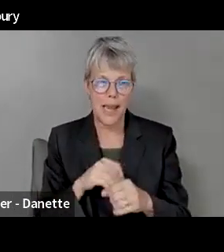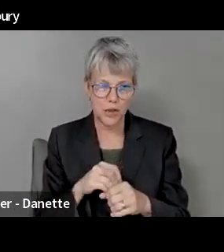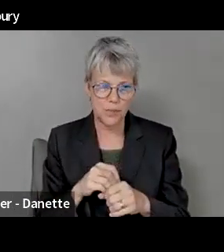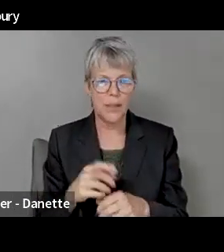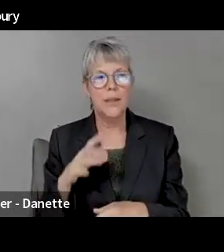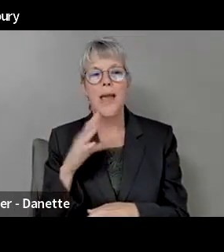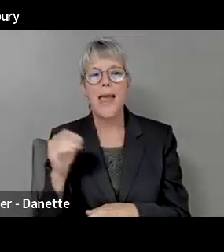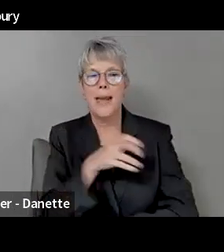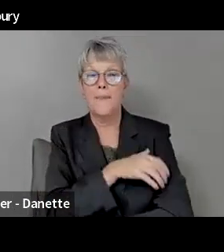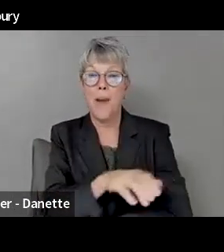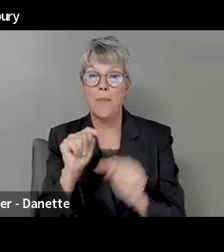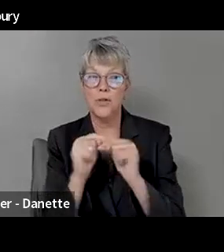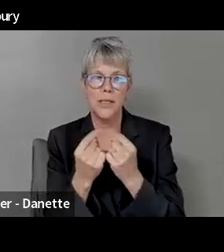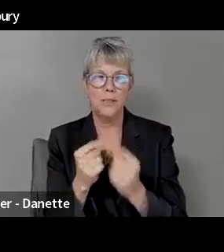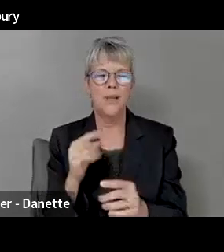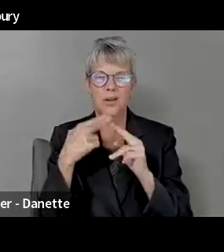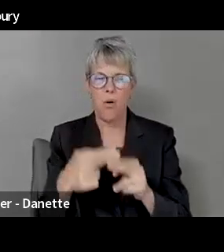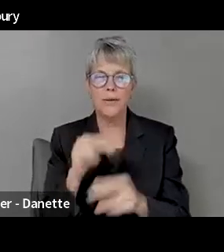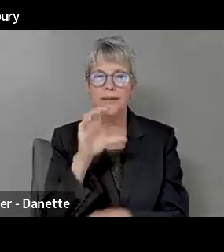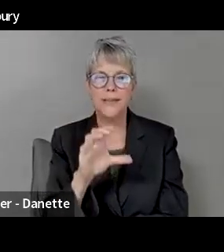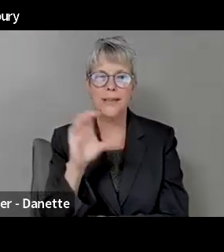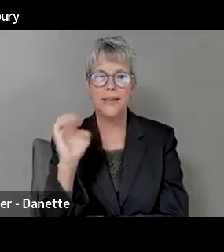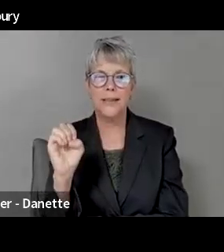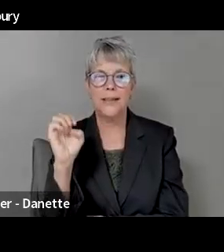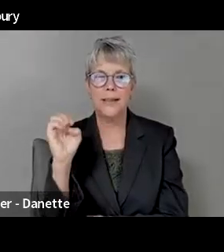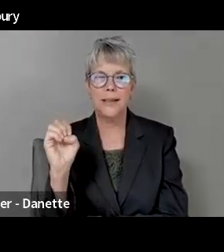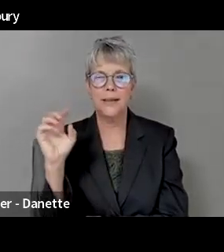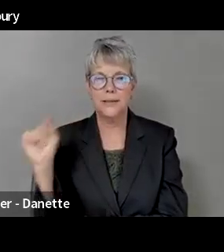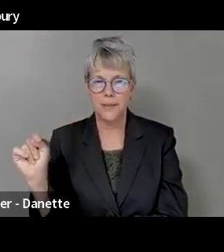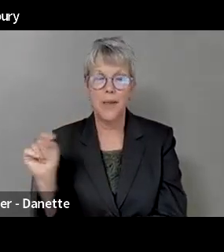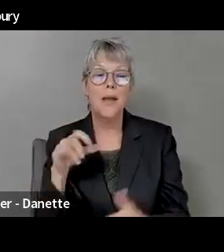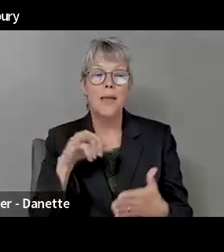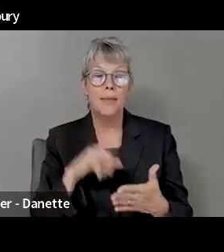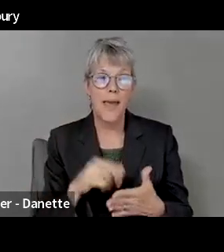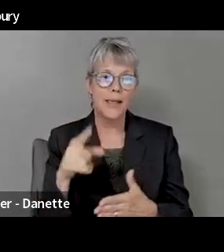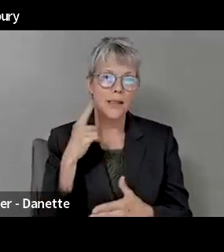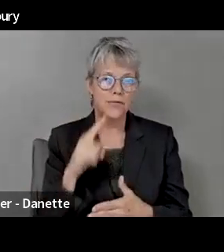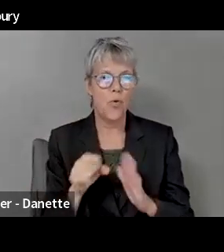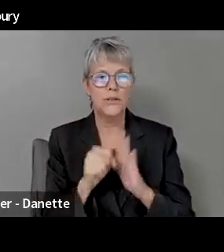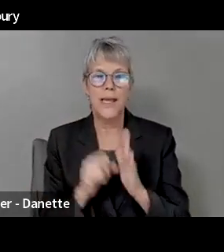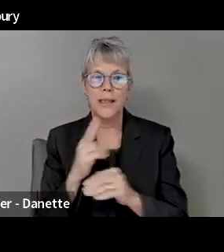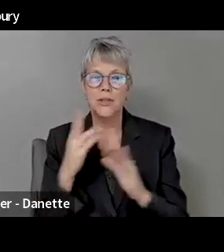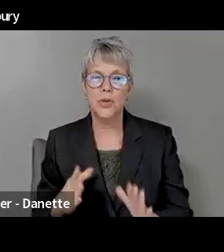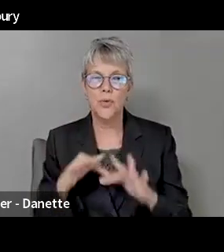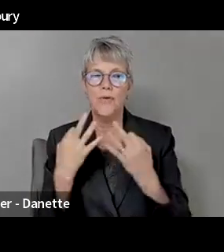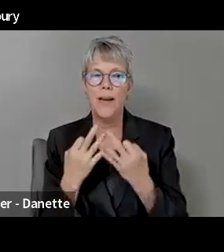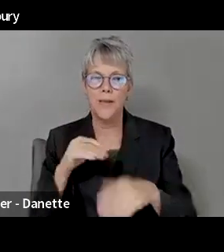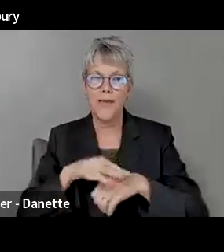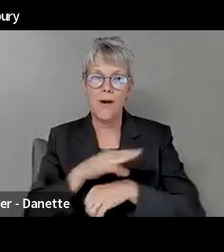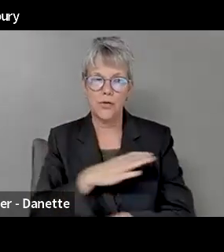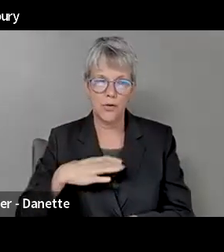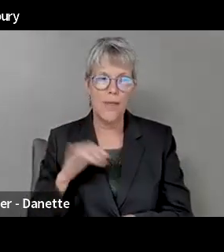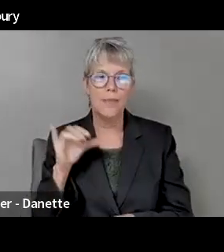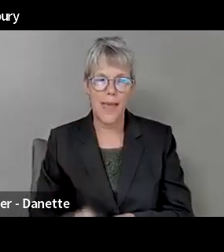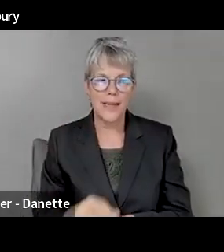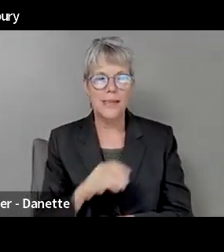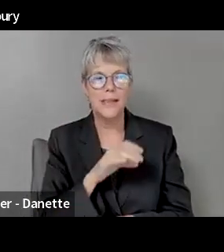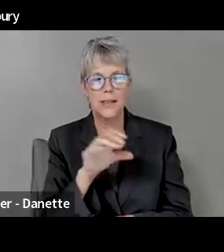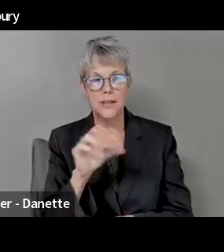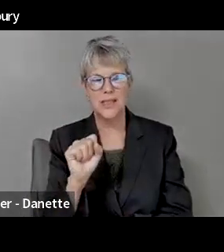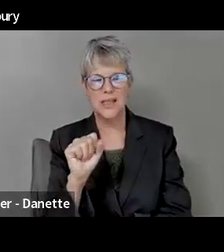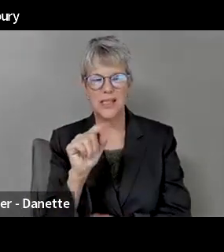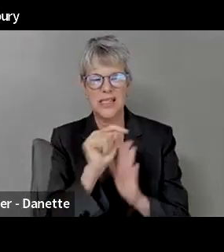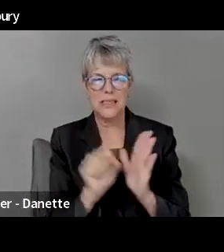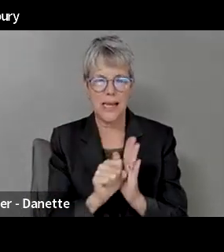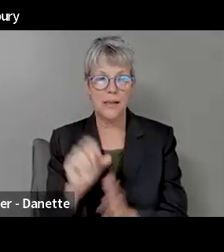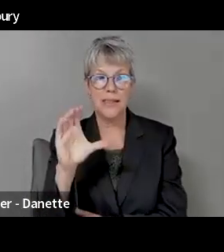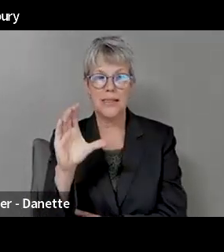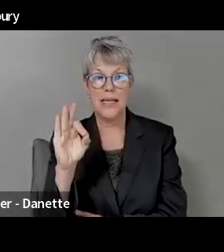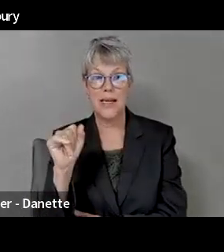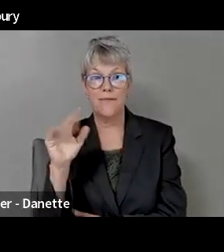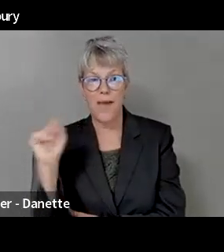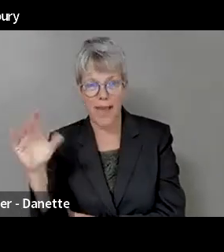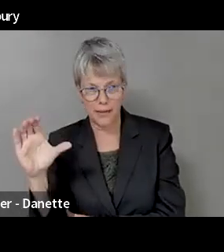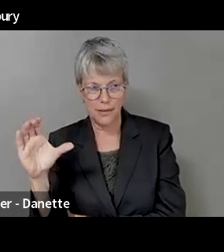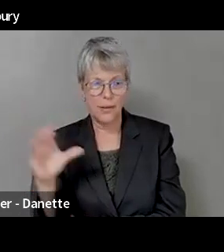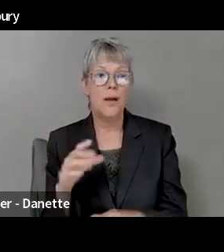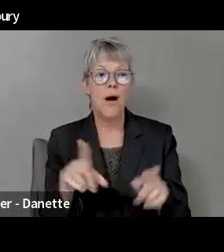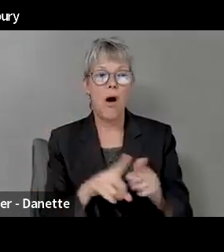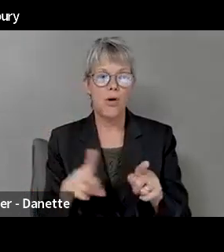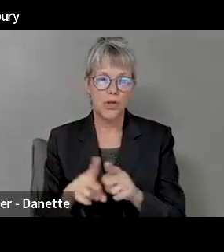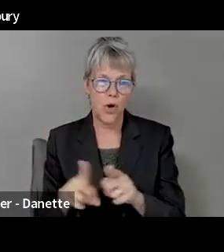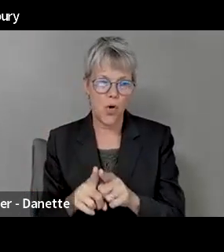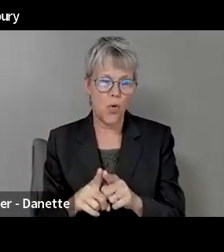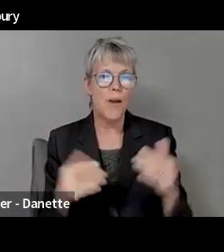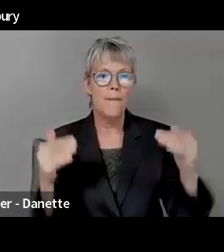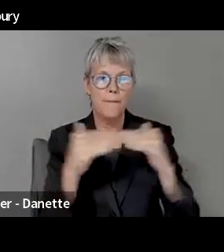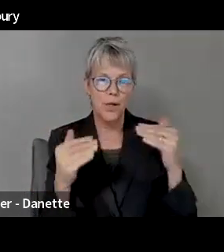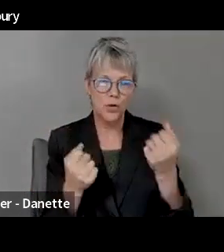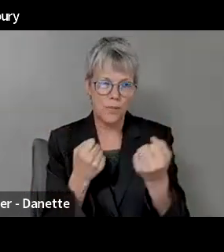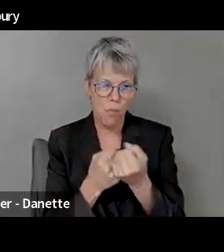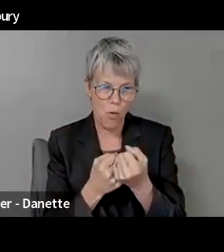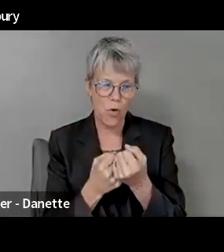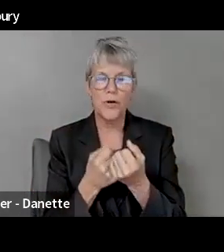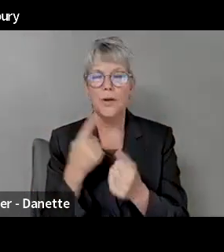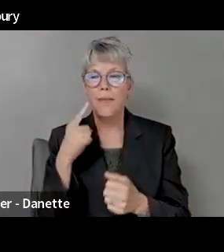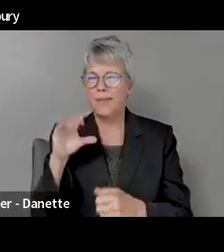Jennifer Meade (she/her): and this team is responsible for the support of our State consumer and Family Advisory Committee, otherwise known as State Cfax, as well as the oversight of the Nc. Peer support program which Charles mentioned earlier on his slide.